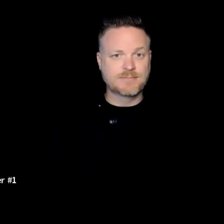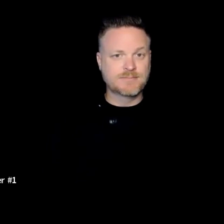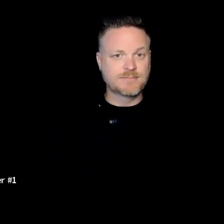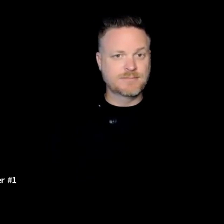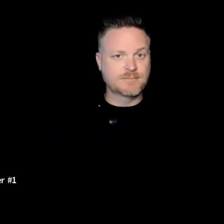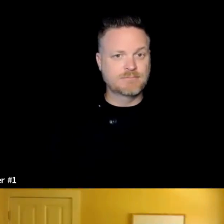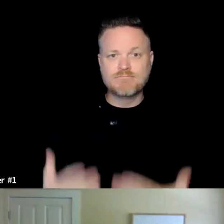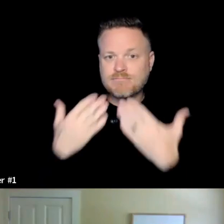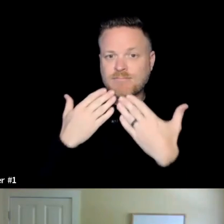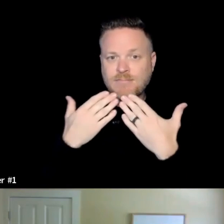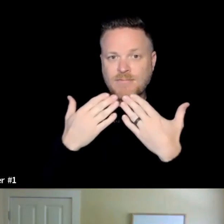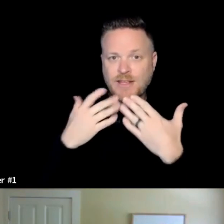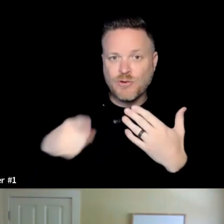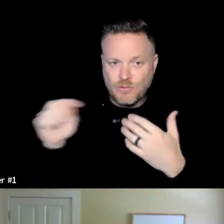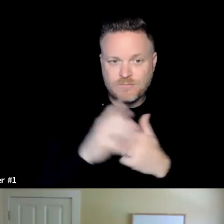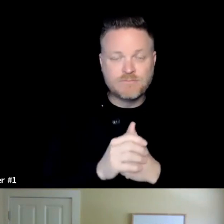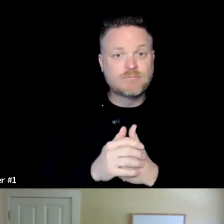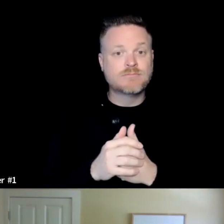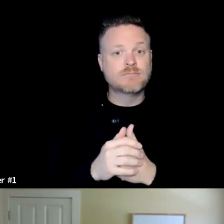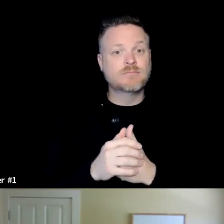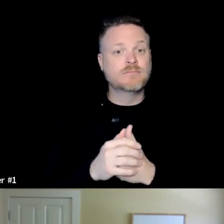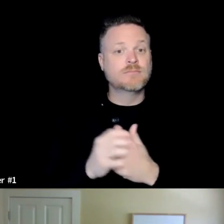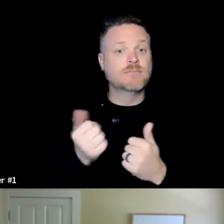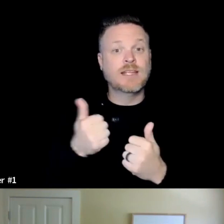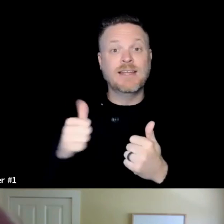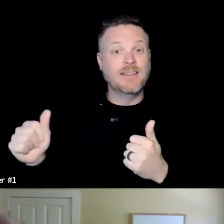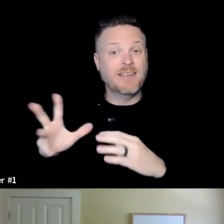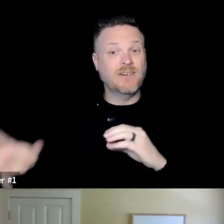Thank you. Dave, did you have anything else you wanted to add in that conversation.